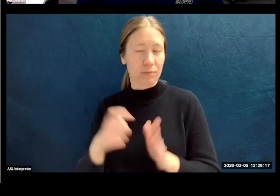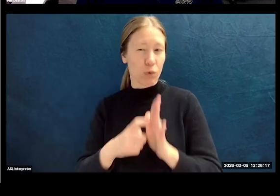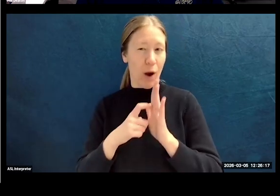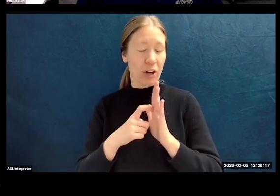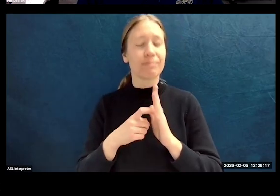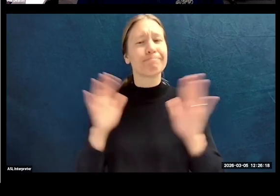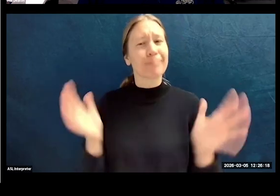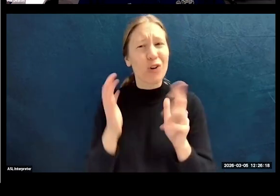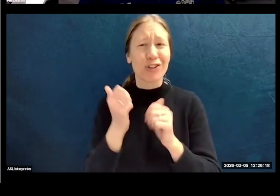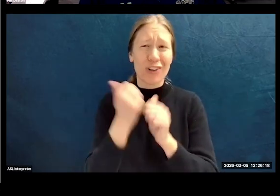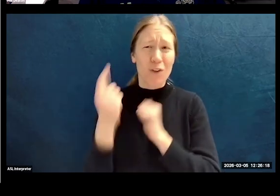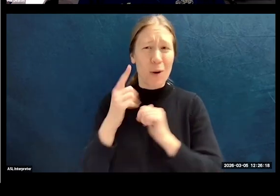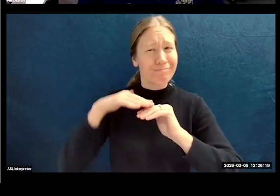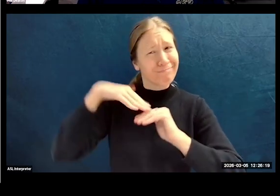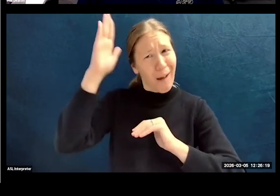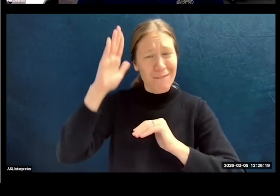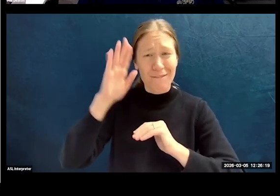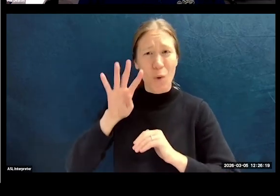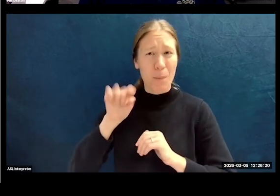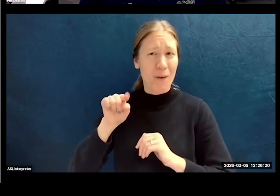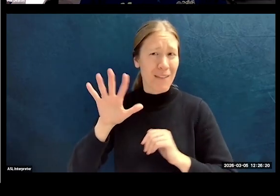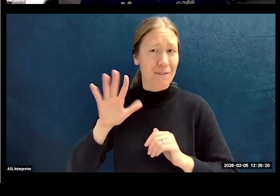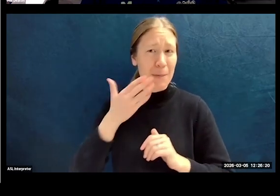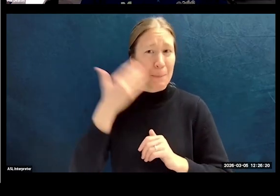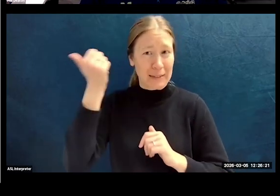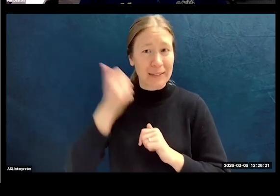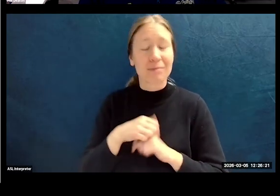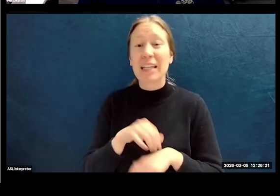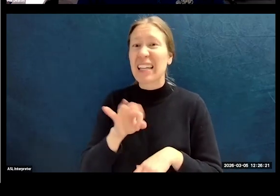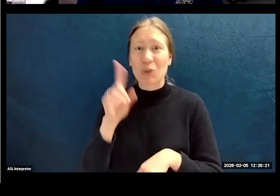that minimum threshold where possible. And it's okay if you don't remember the exact threshold.